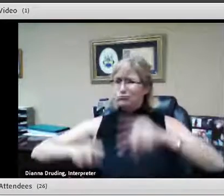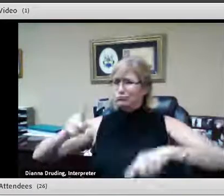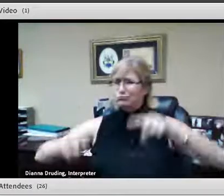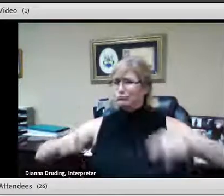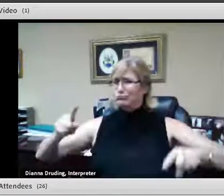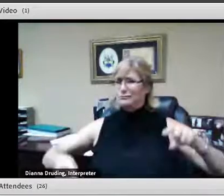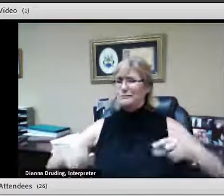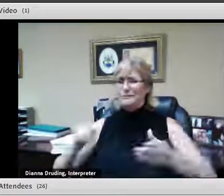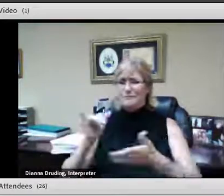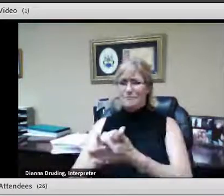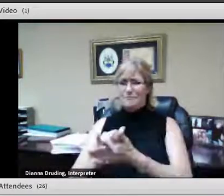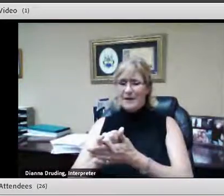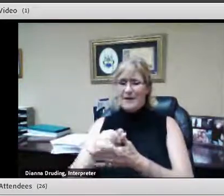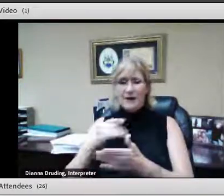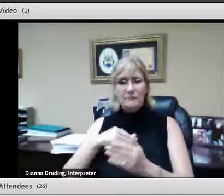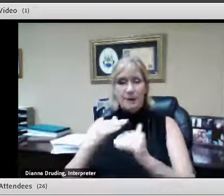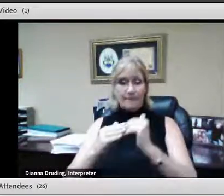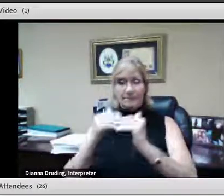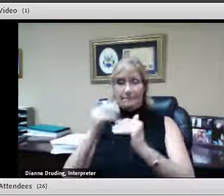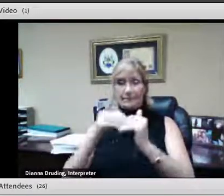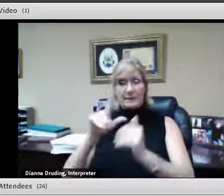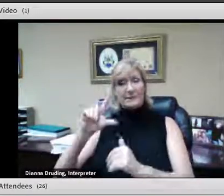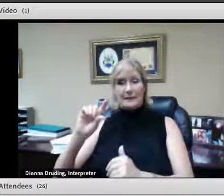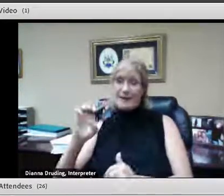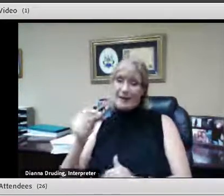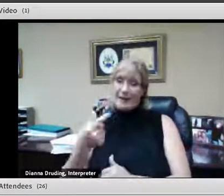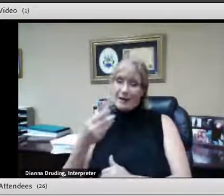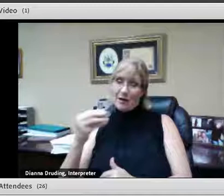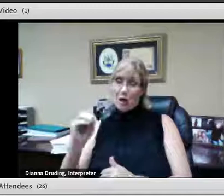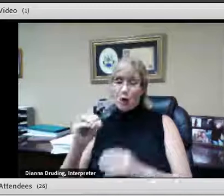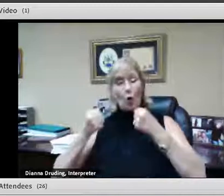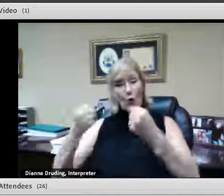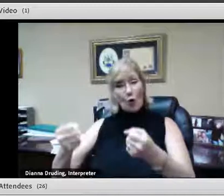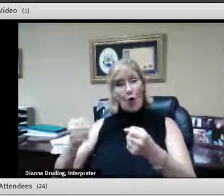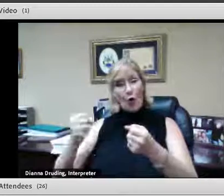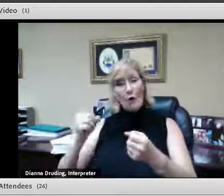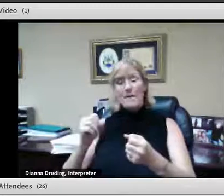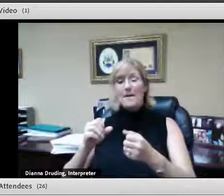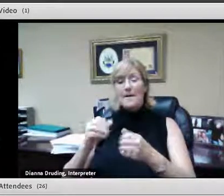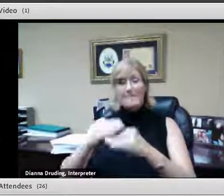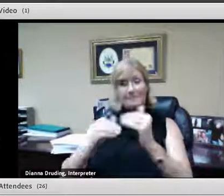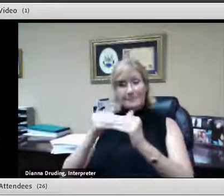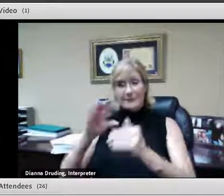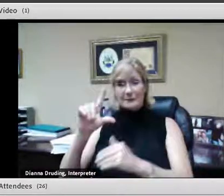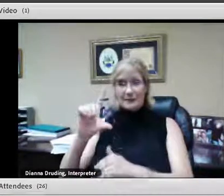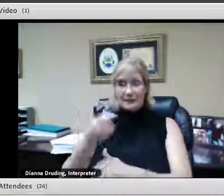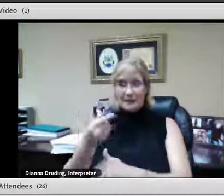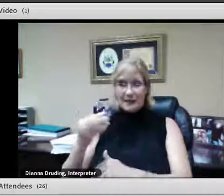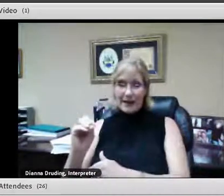You know, instead of building a Lego car, build a Lego boat. Instead of building a house in Tinkercad, build a dog in Tinkercad.